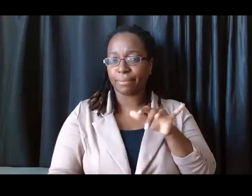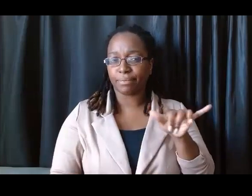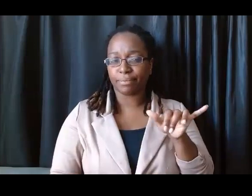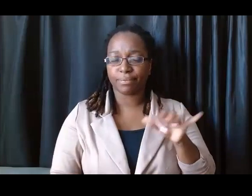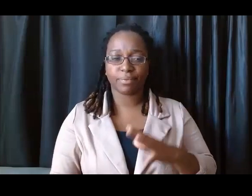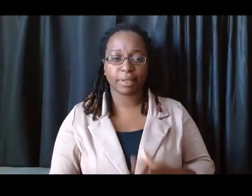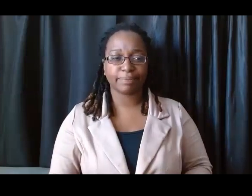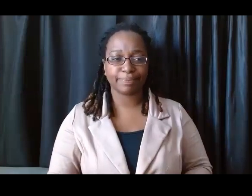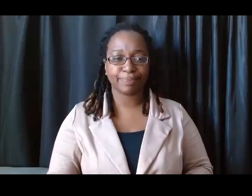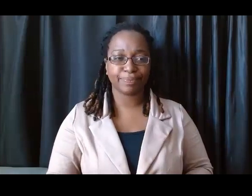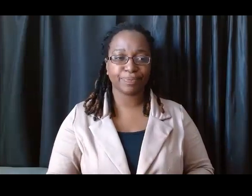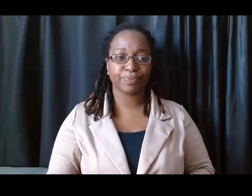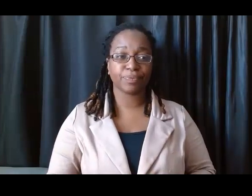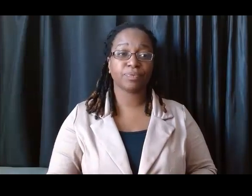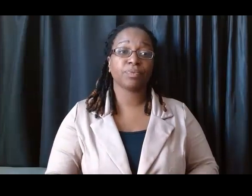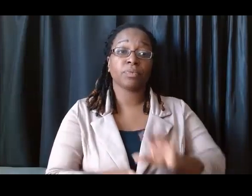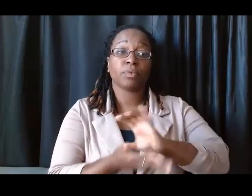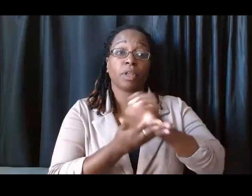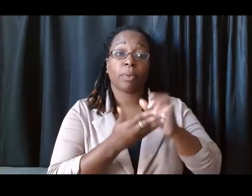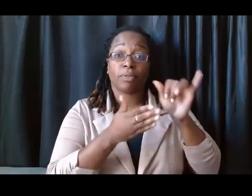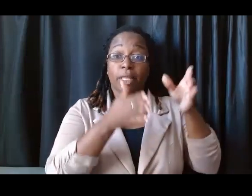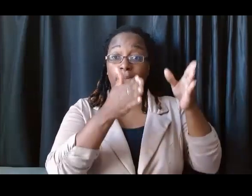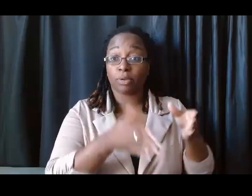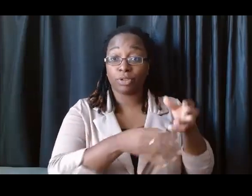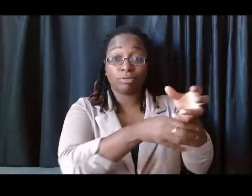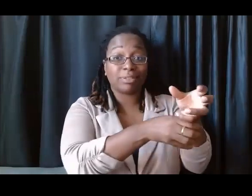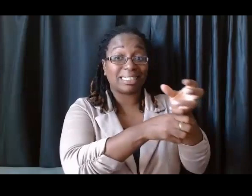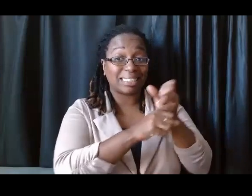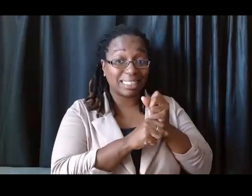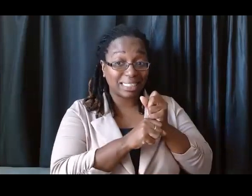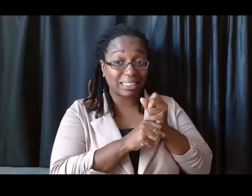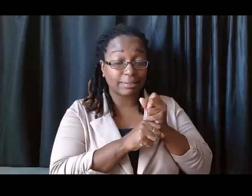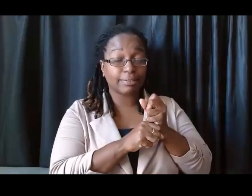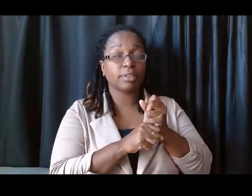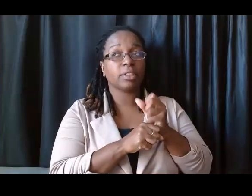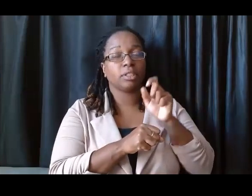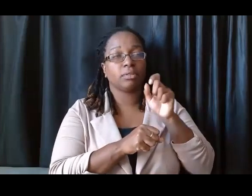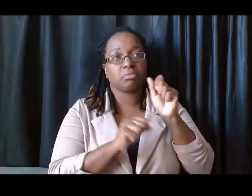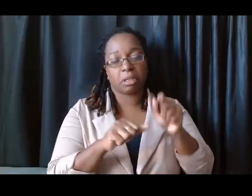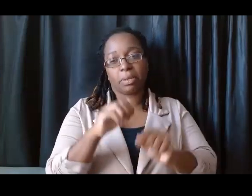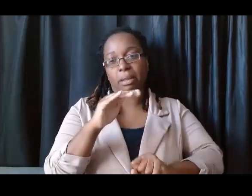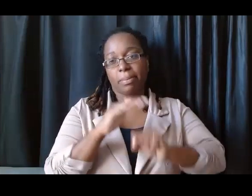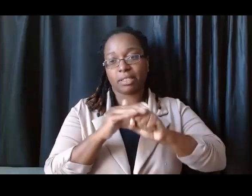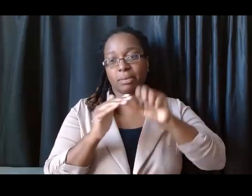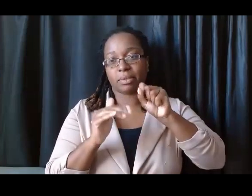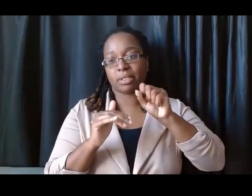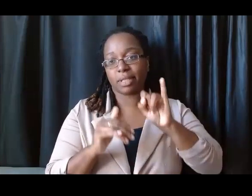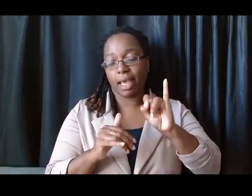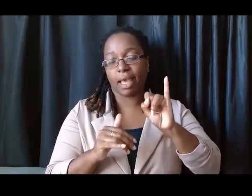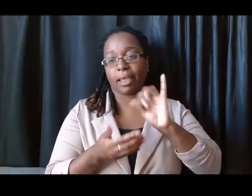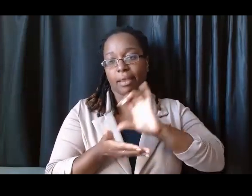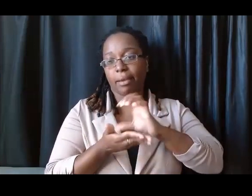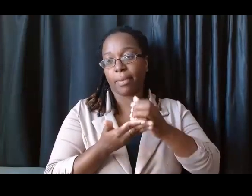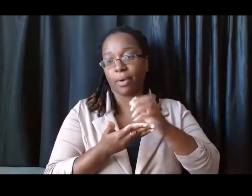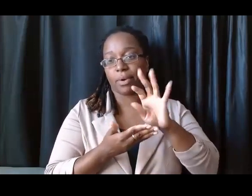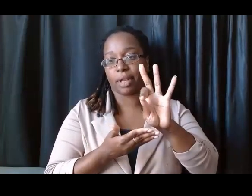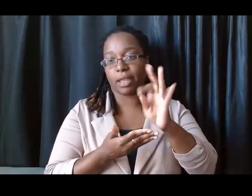The amount a person receives is actually that maximum SSI benefit of $914 minus their countable income.